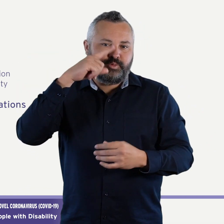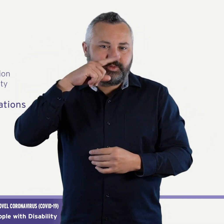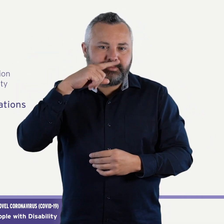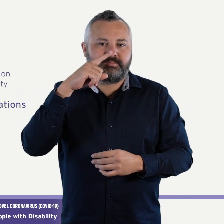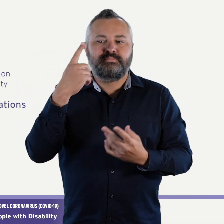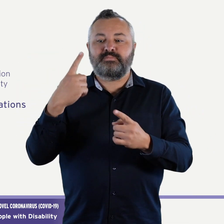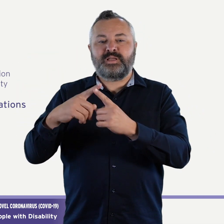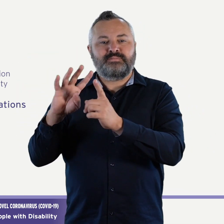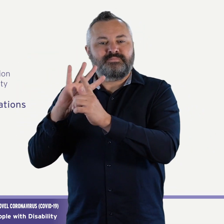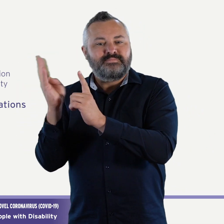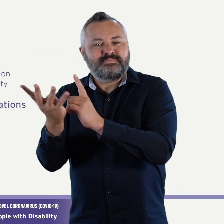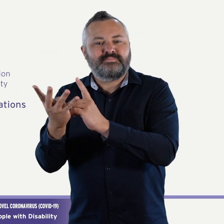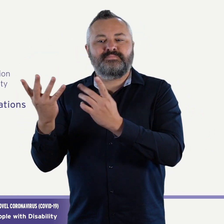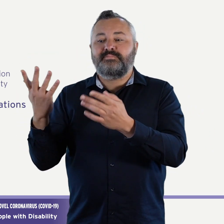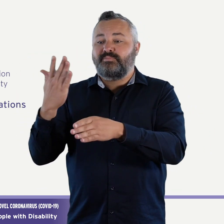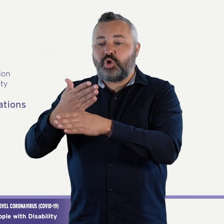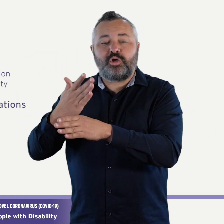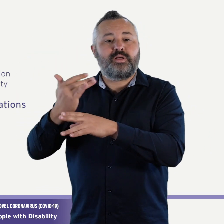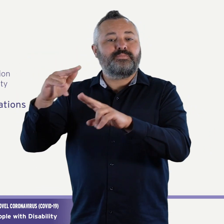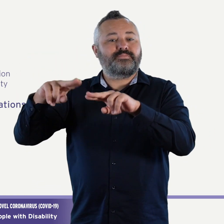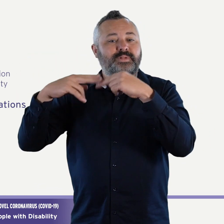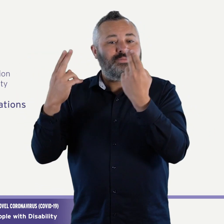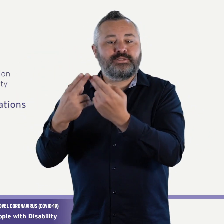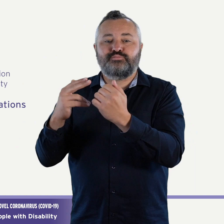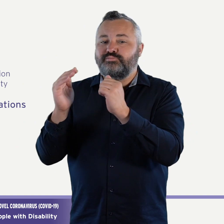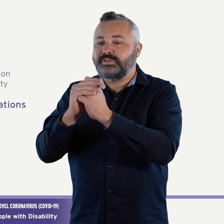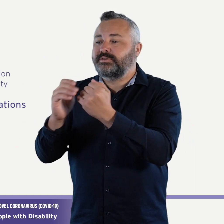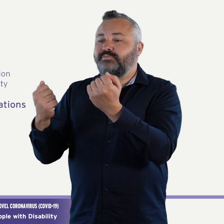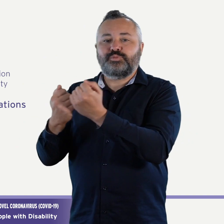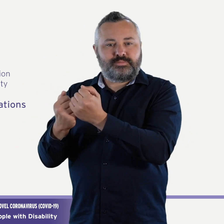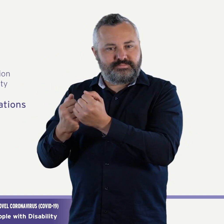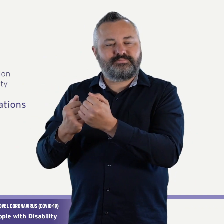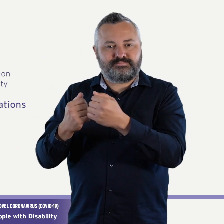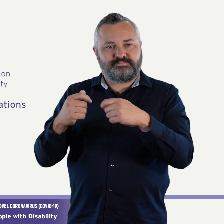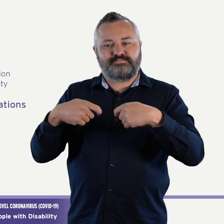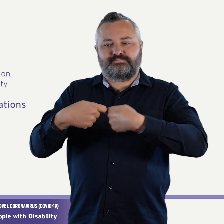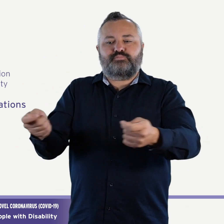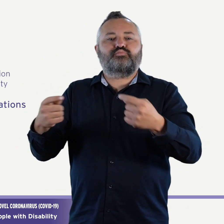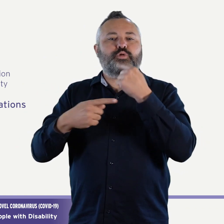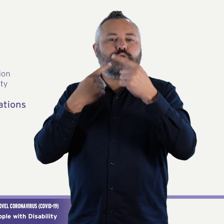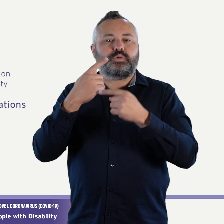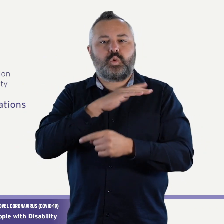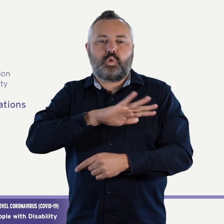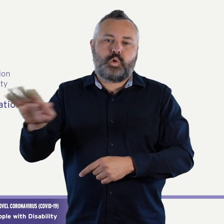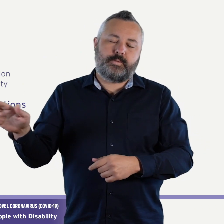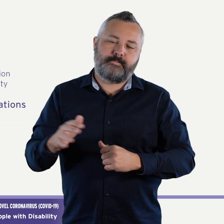and people providing informal and formal support.